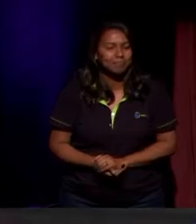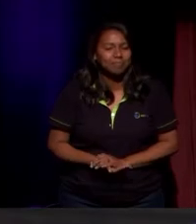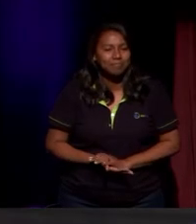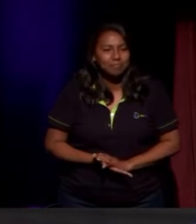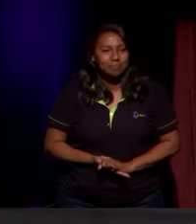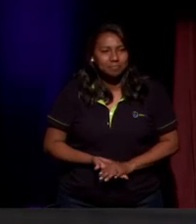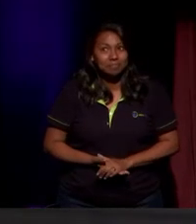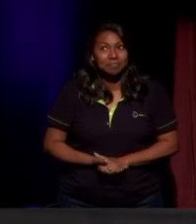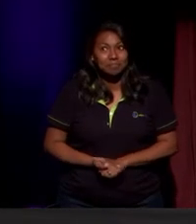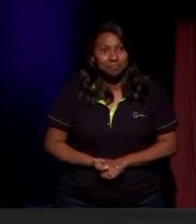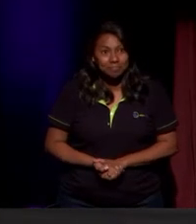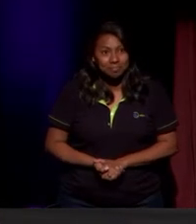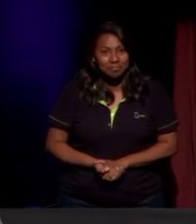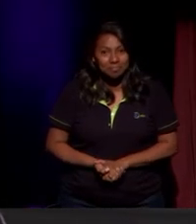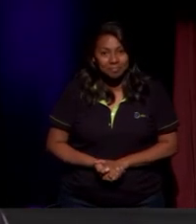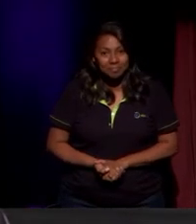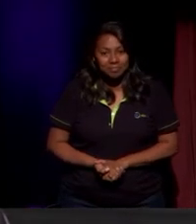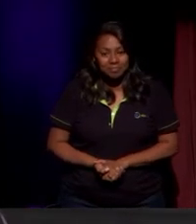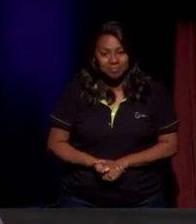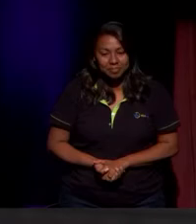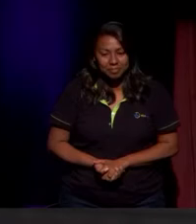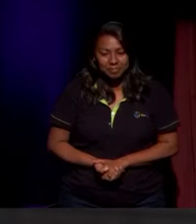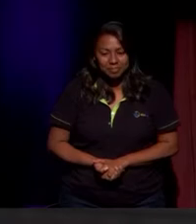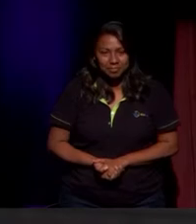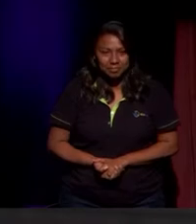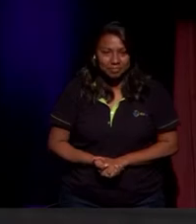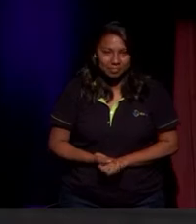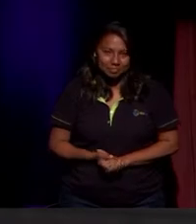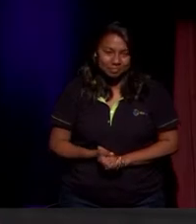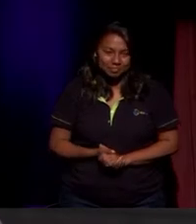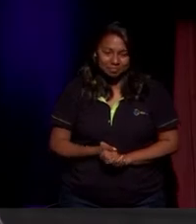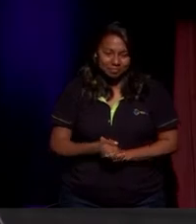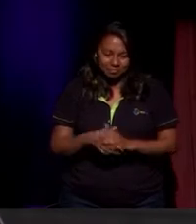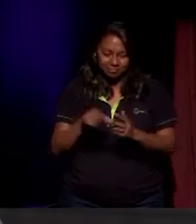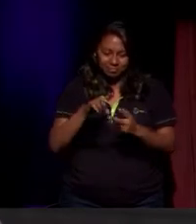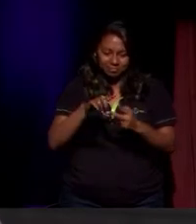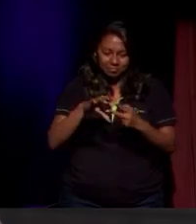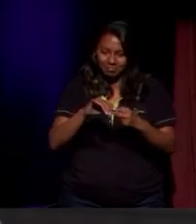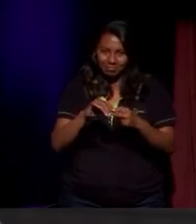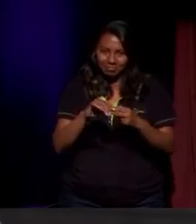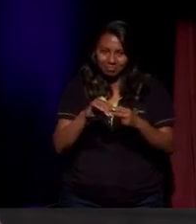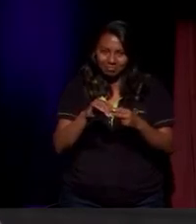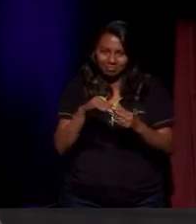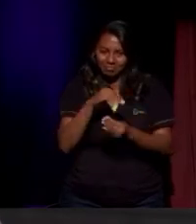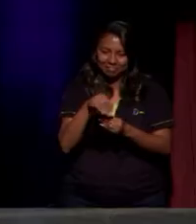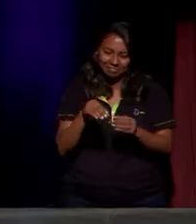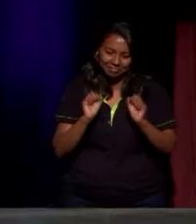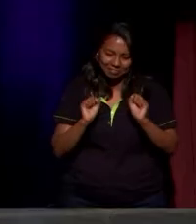Final speech may also be the answer. Of course, I already put it in the same package, I do not know if you noticed.